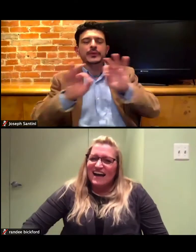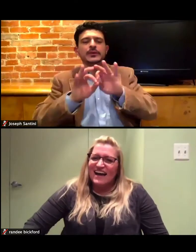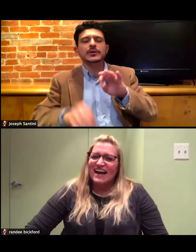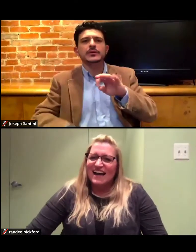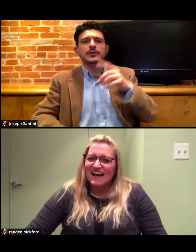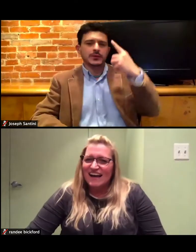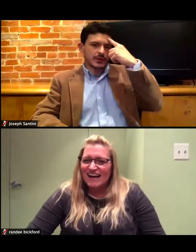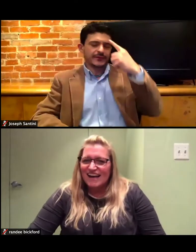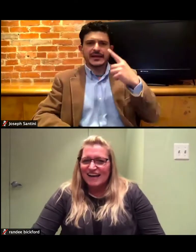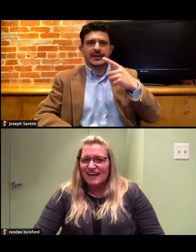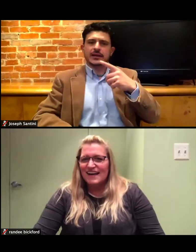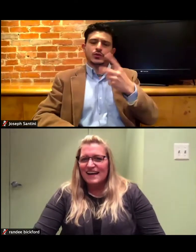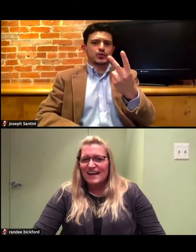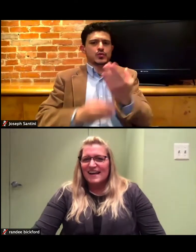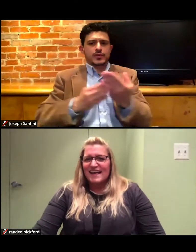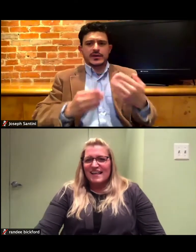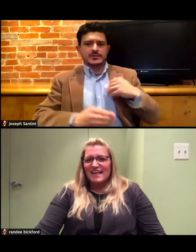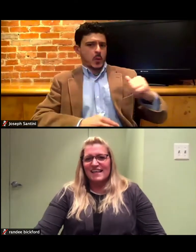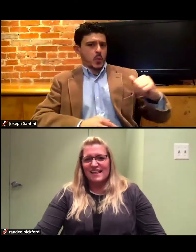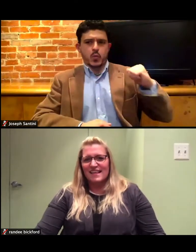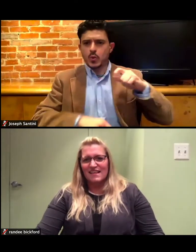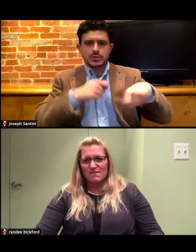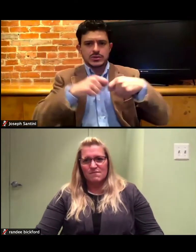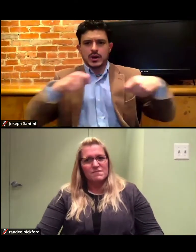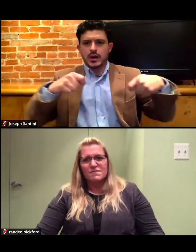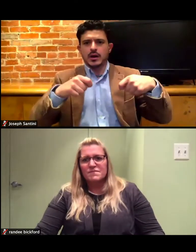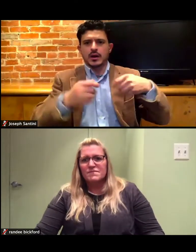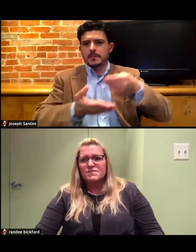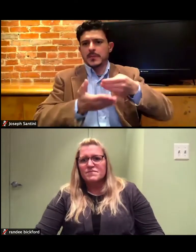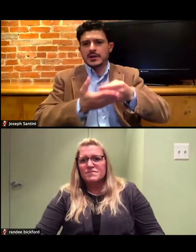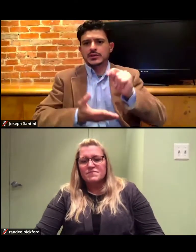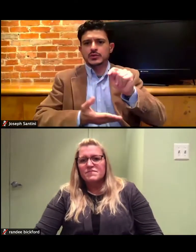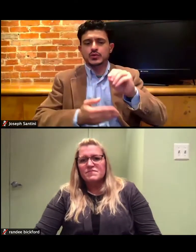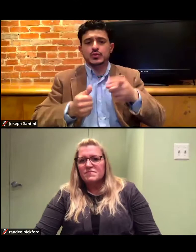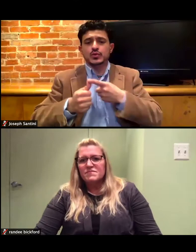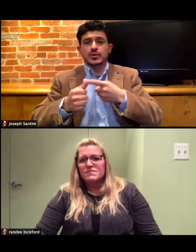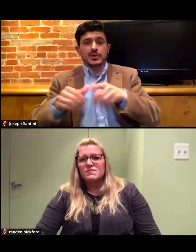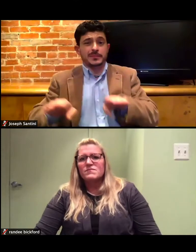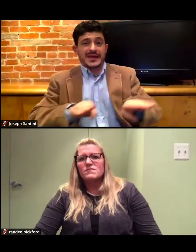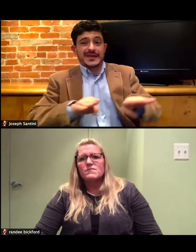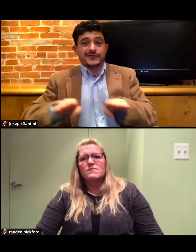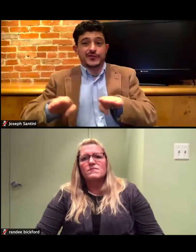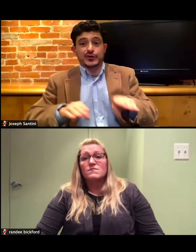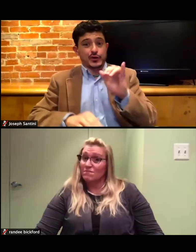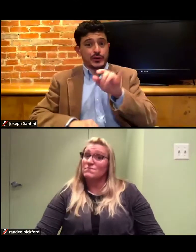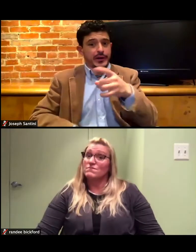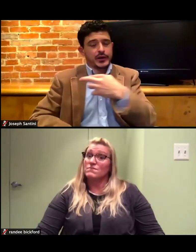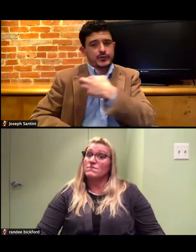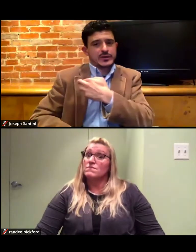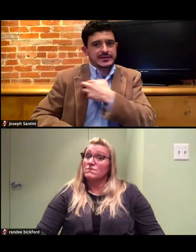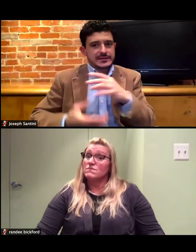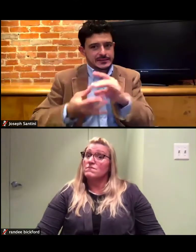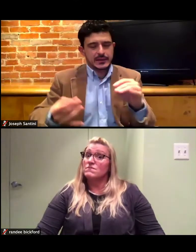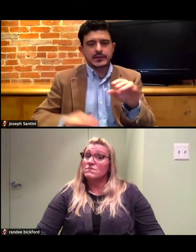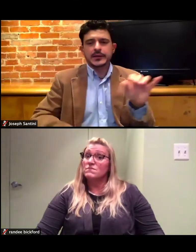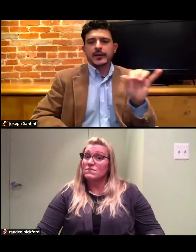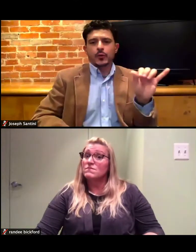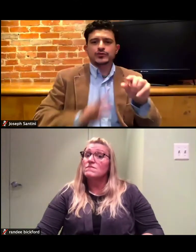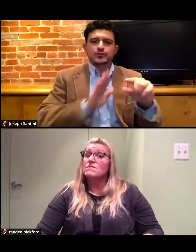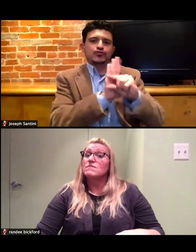Well the person who brought up that question, I'd like to thank you because they're really two important things that I would not tie money skills to. Behavior is one of them,